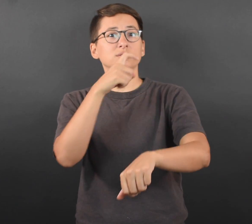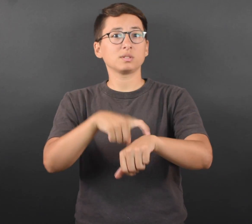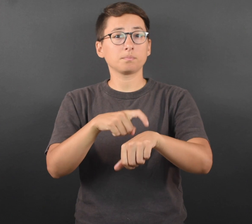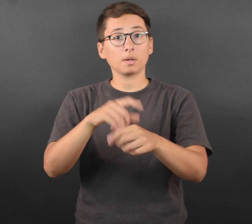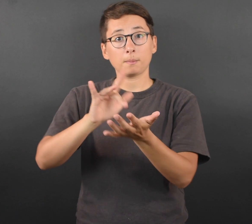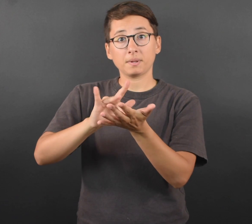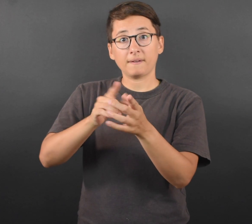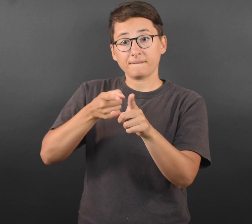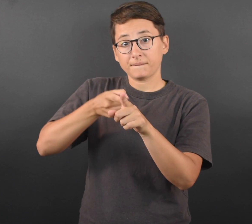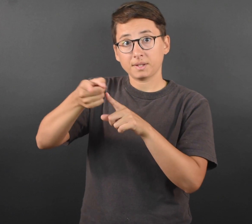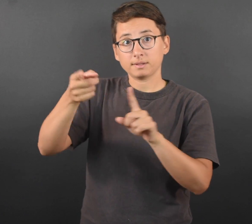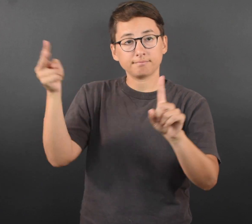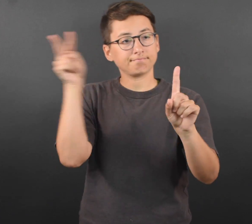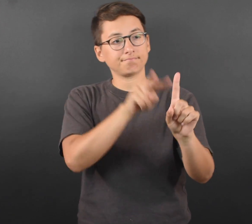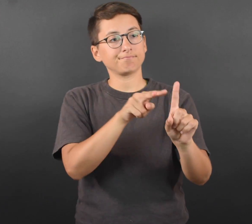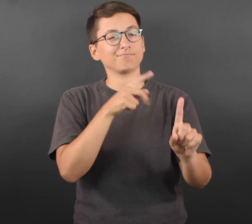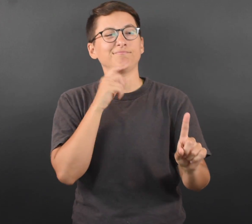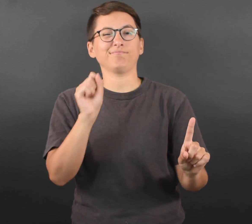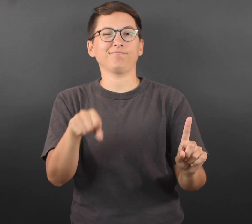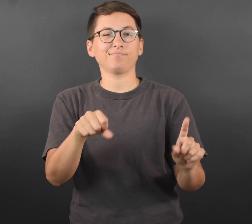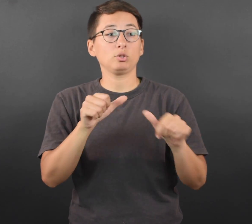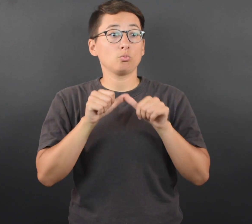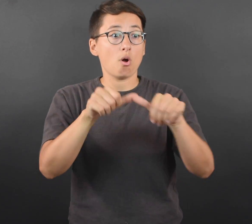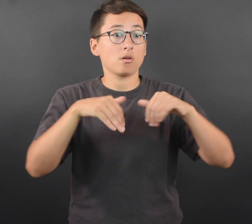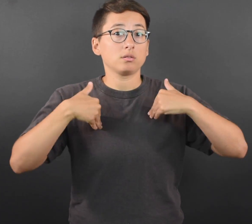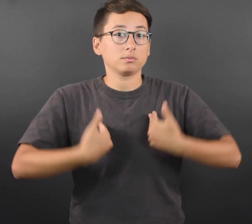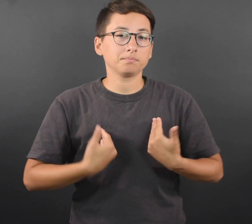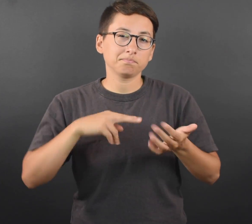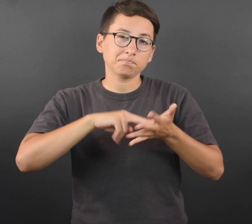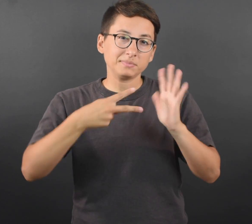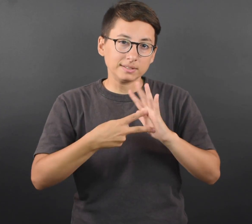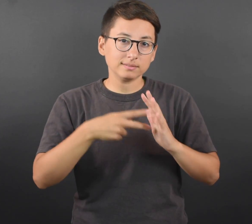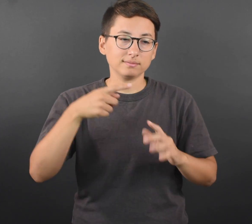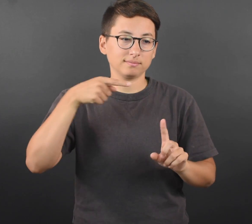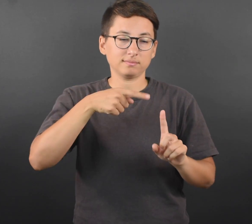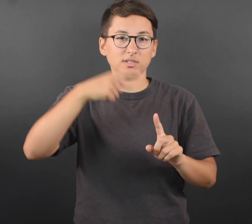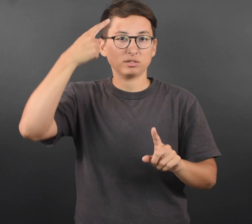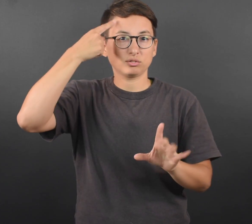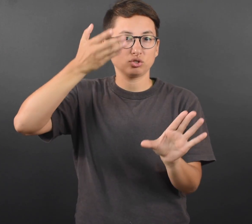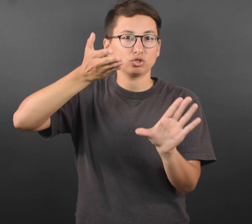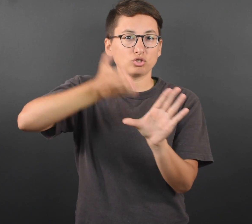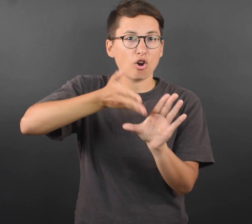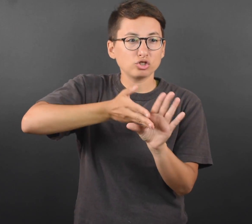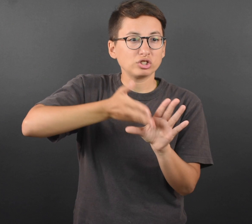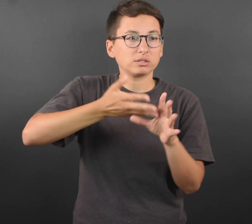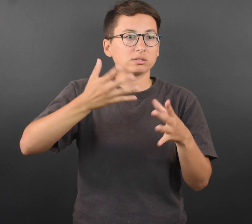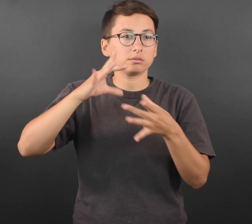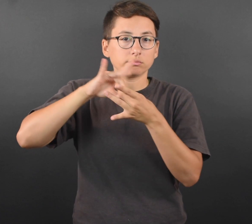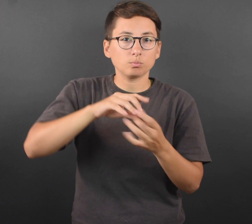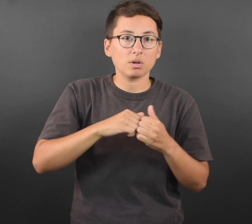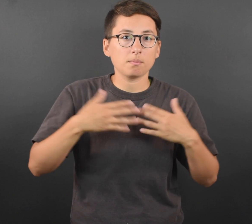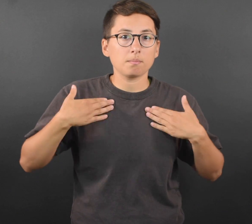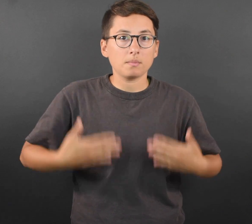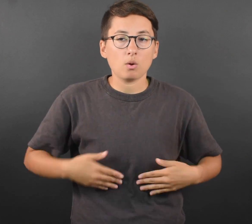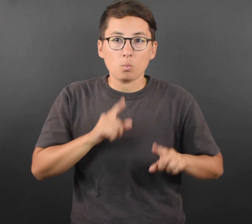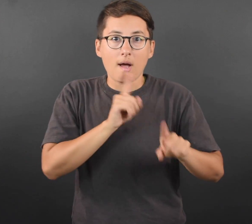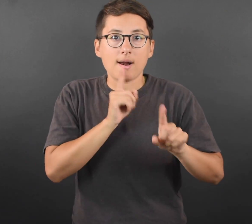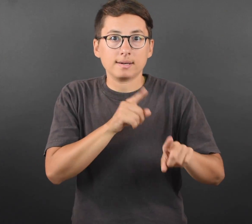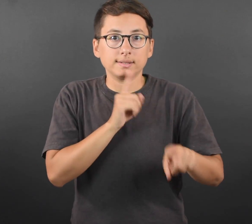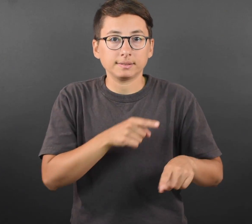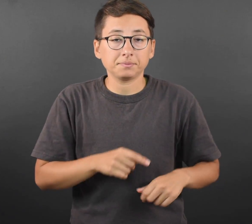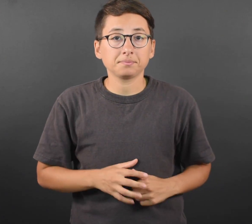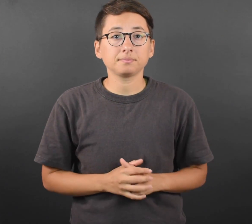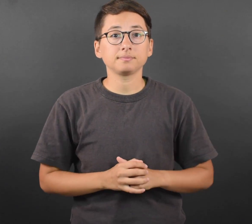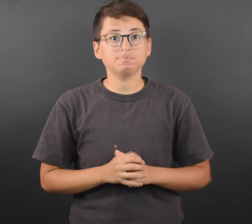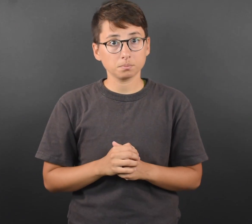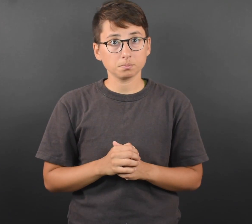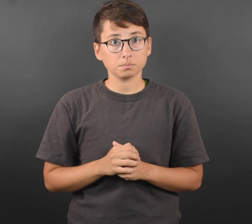the perception in the medical field was that the symptoms were psychosomatic.